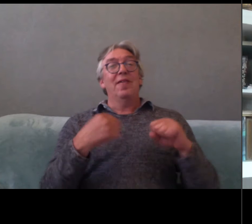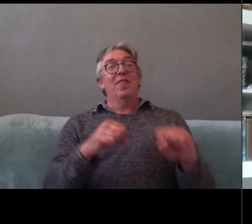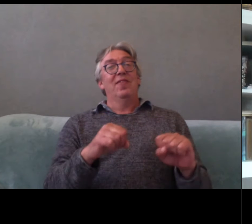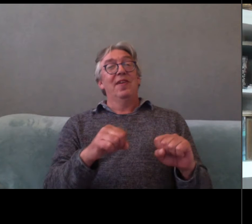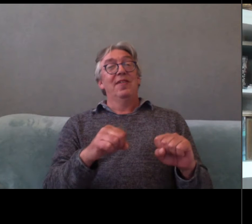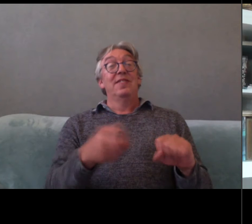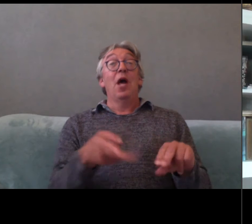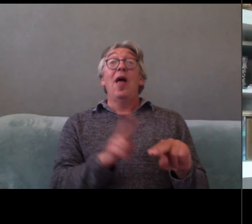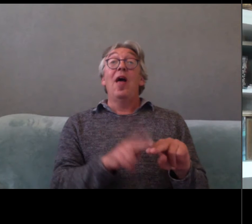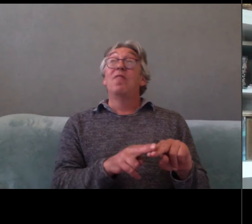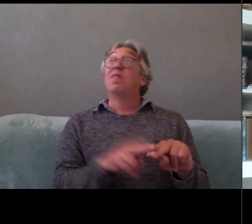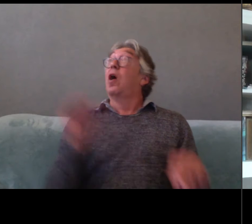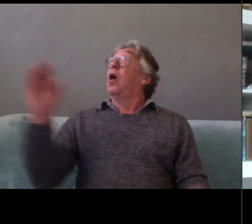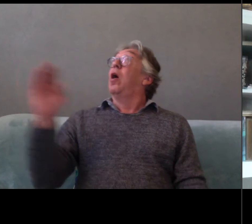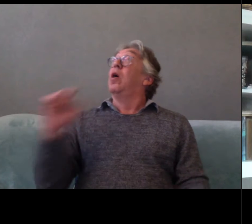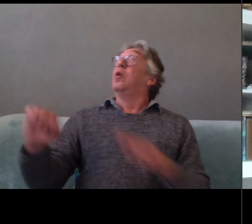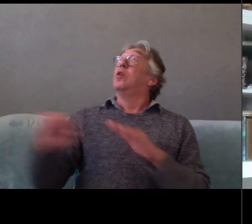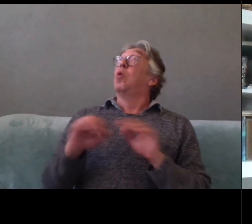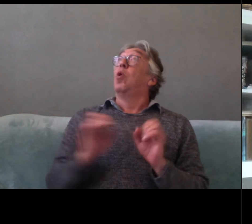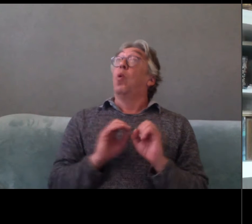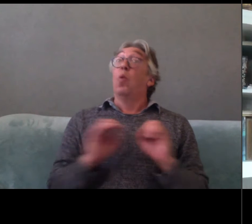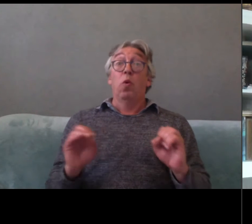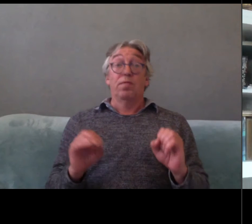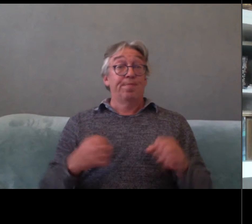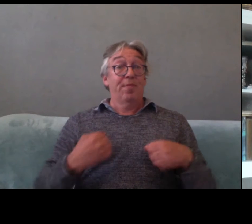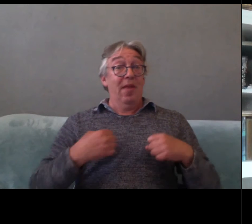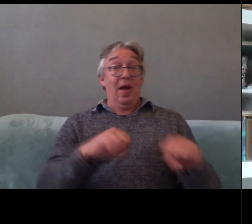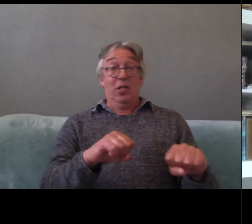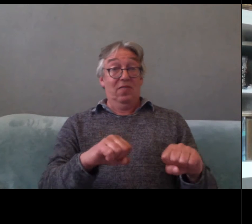And that is quite difficult. One more big problem,